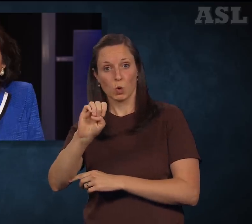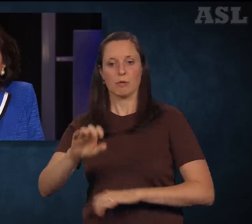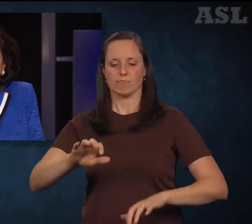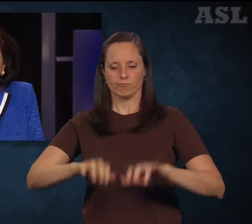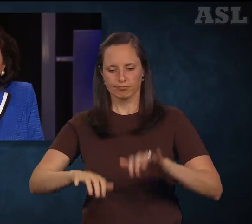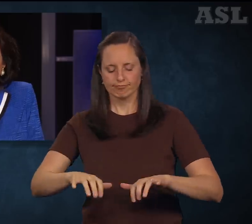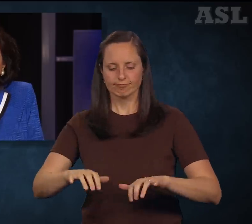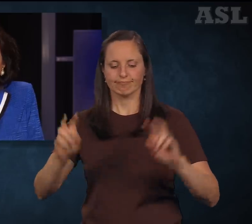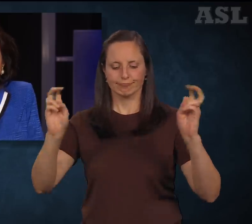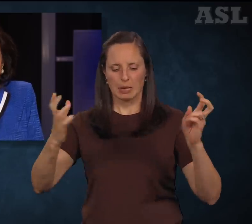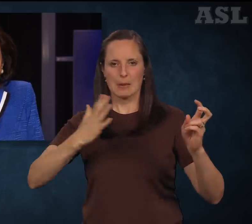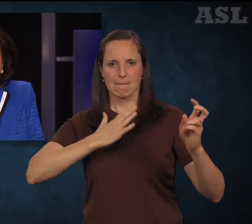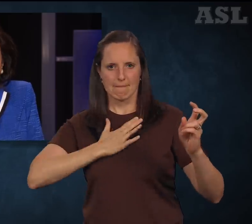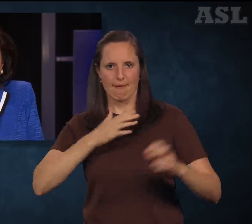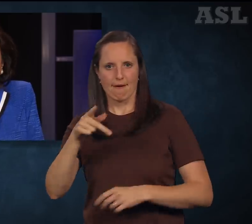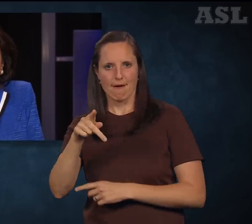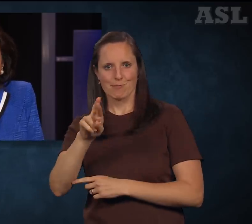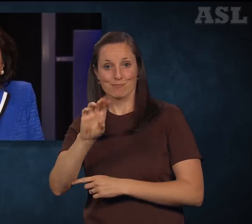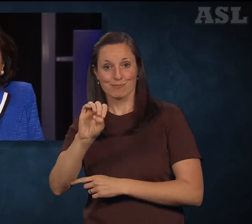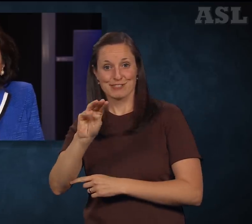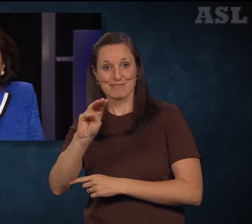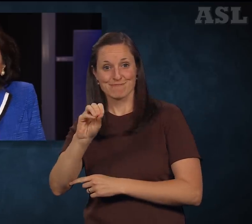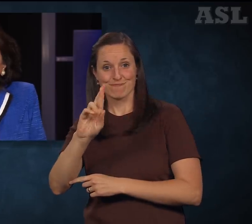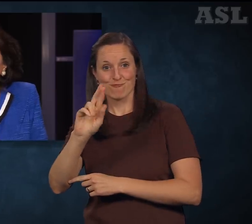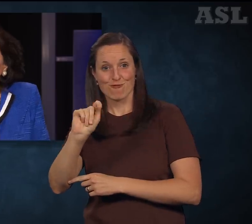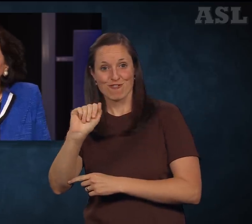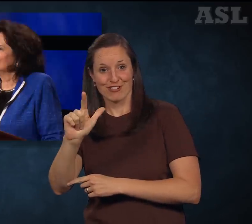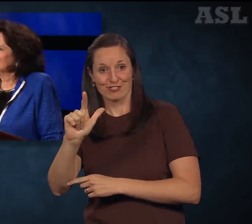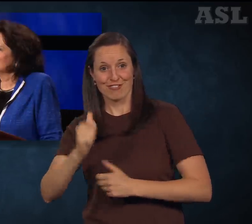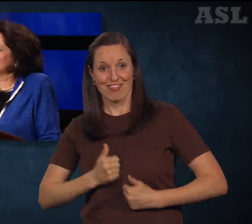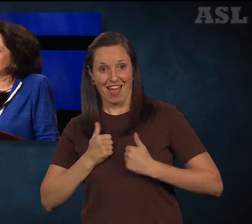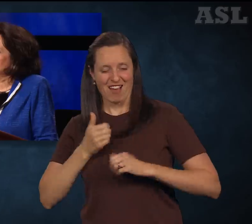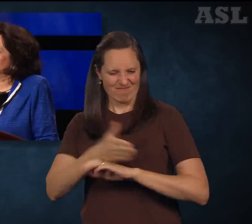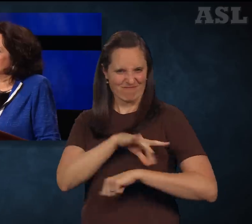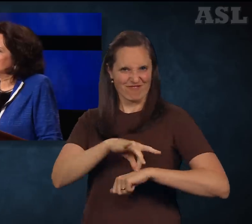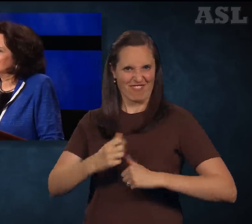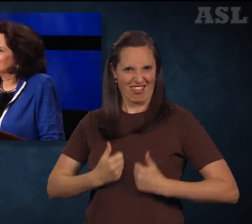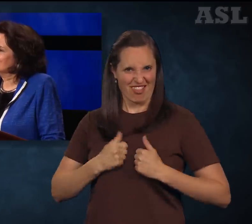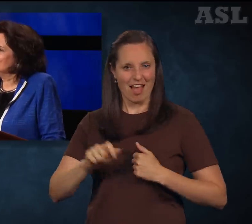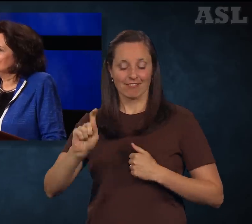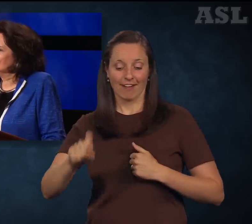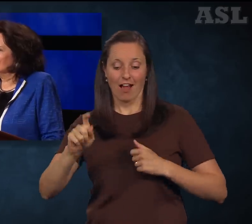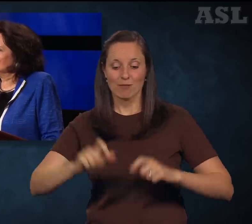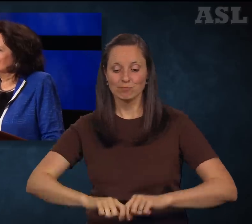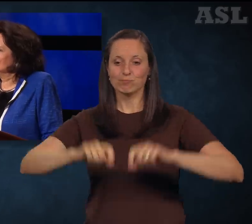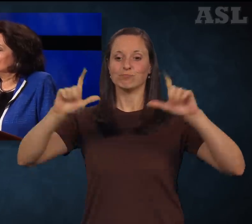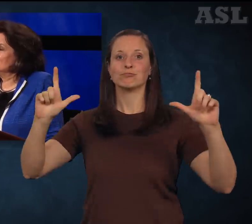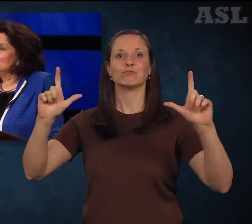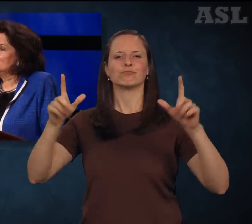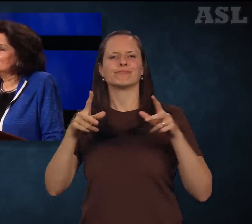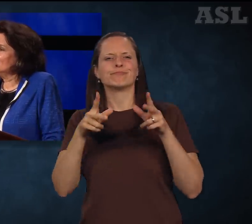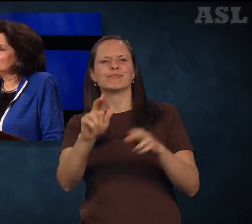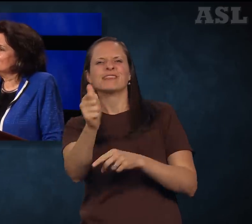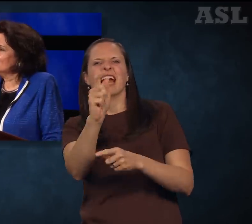HOW I WISH YOU COULD WATCH A 10-MINUTE VIDEO OF YOUR